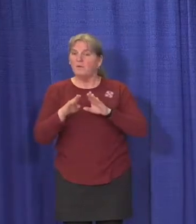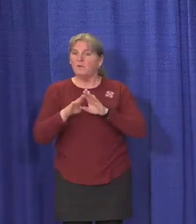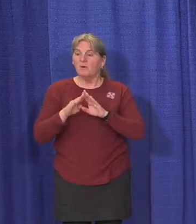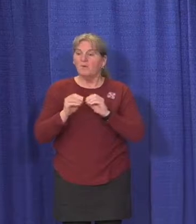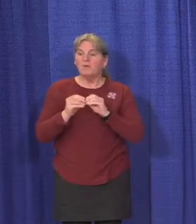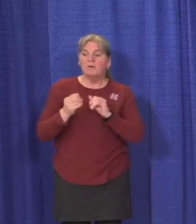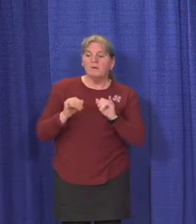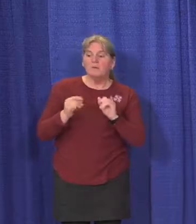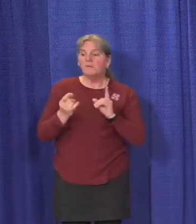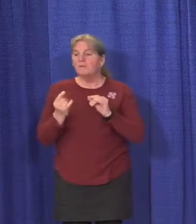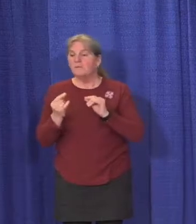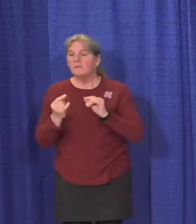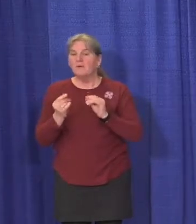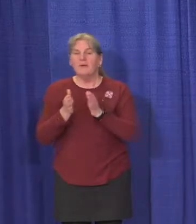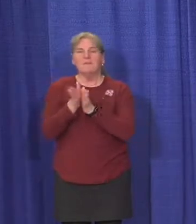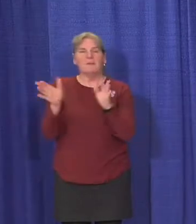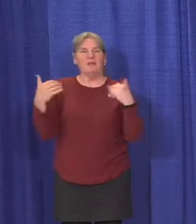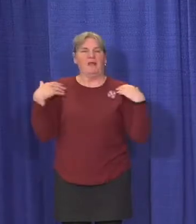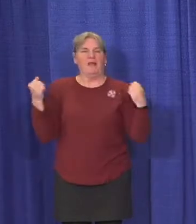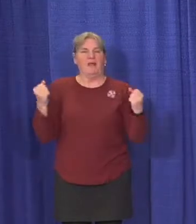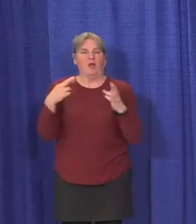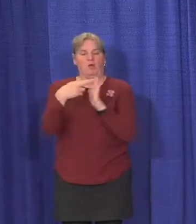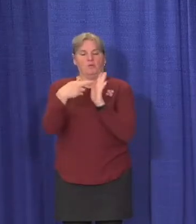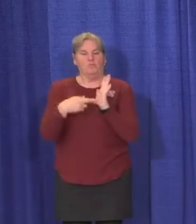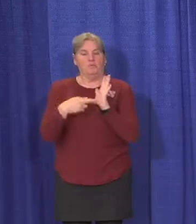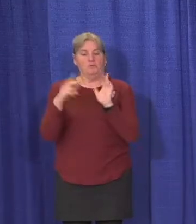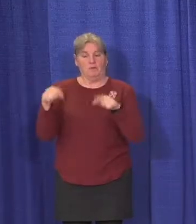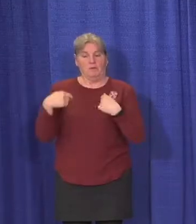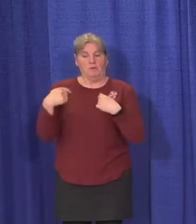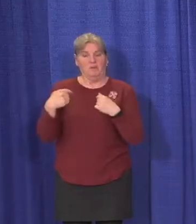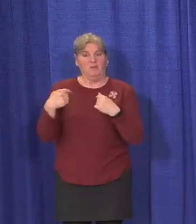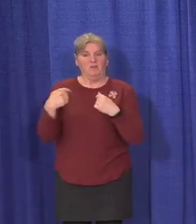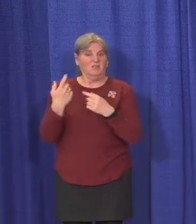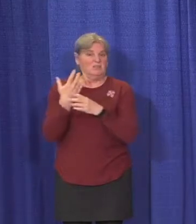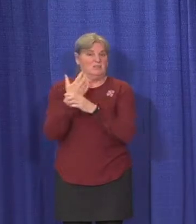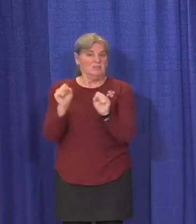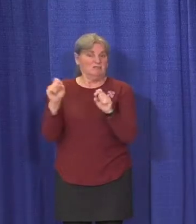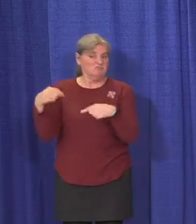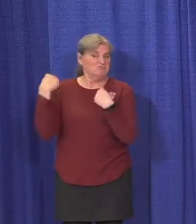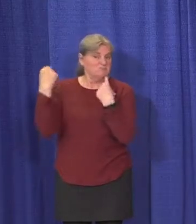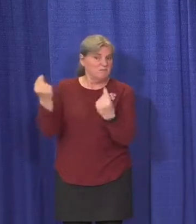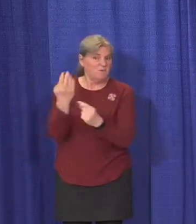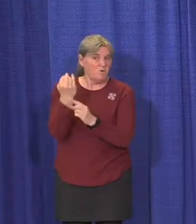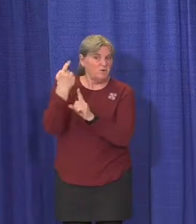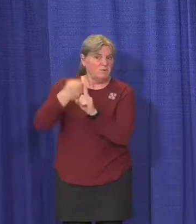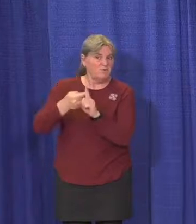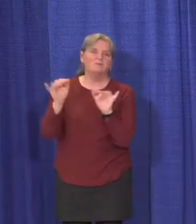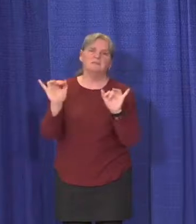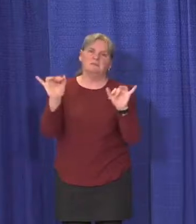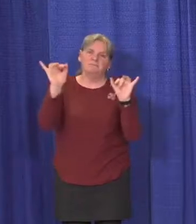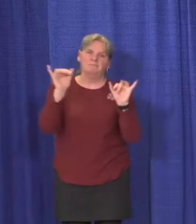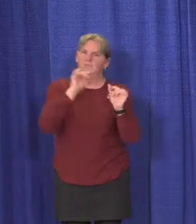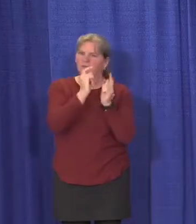care as we lift restrictions and look forward to more freedom. The public health measures that